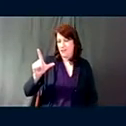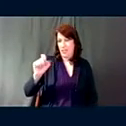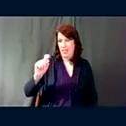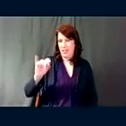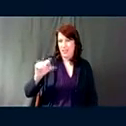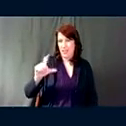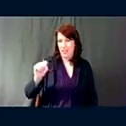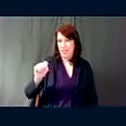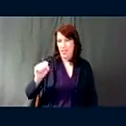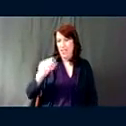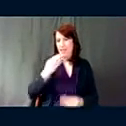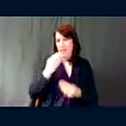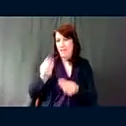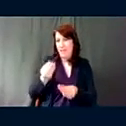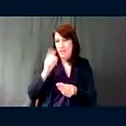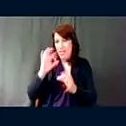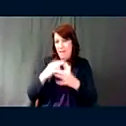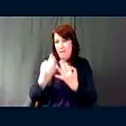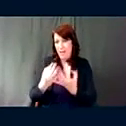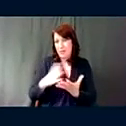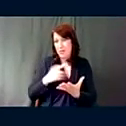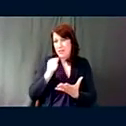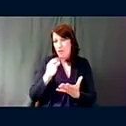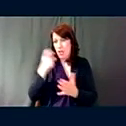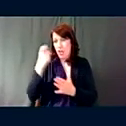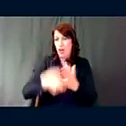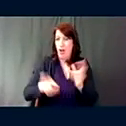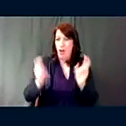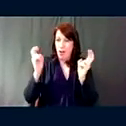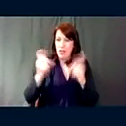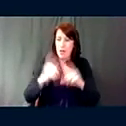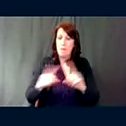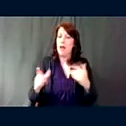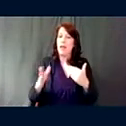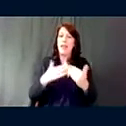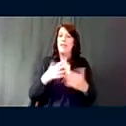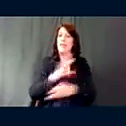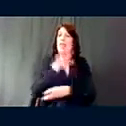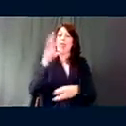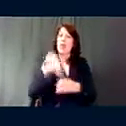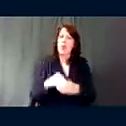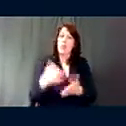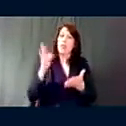IT'S LENTILS THAT GO TO THE FAMILY AND THAT'S A GOOD THING. BUT EVEN IF YOU COUNT THE COST,